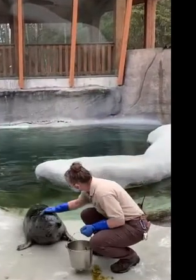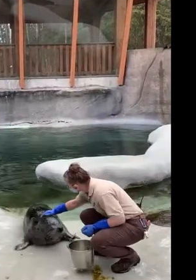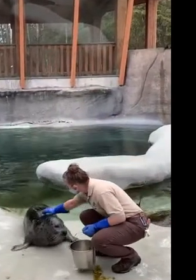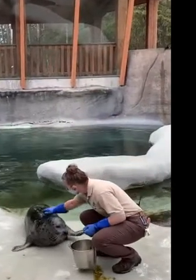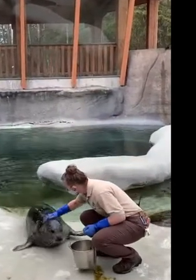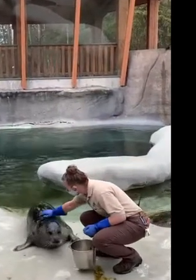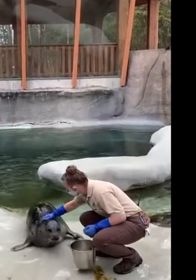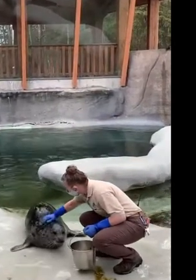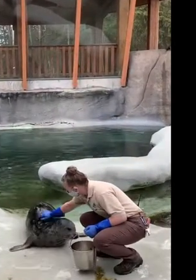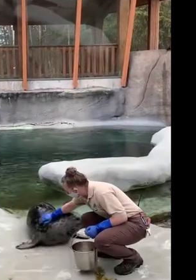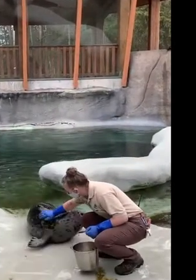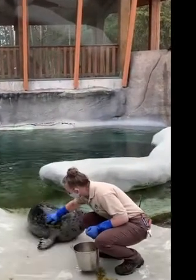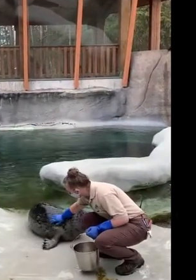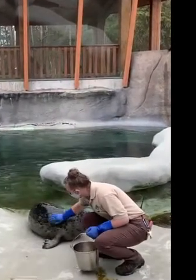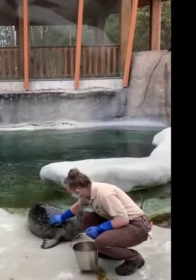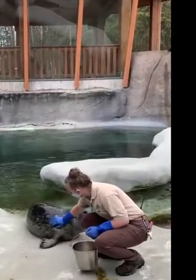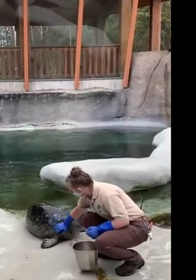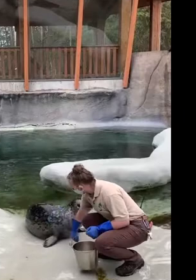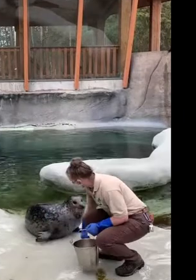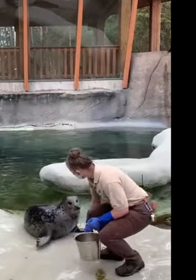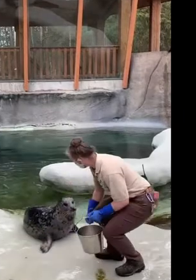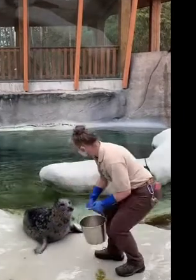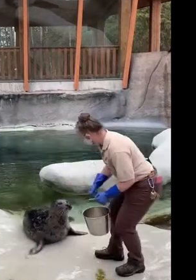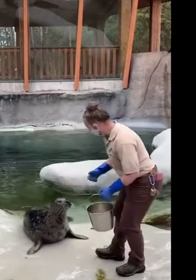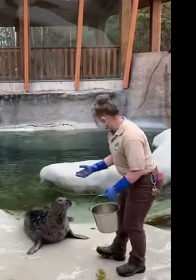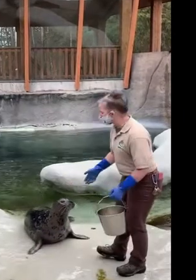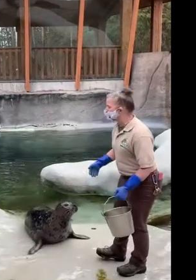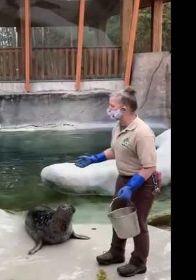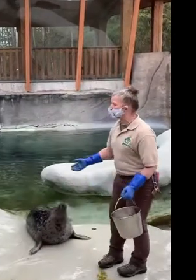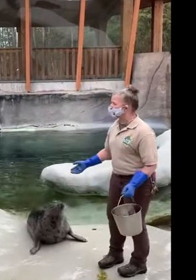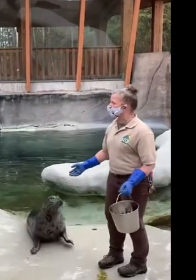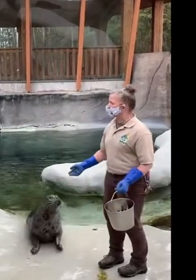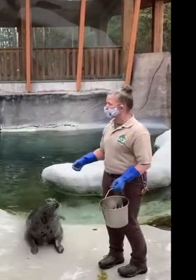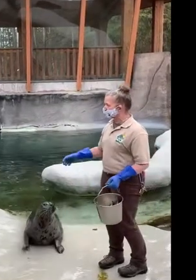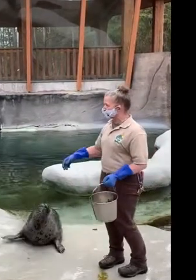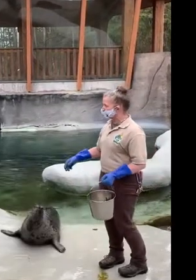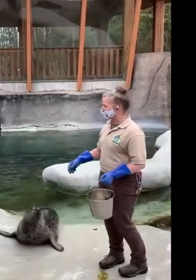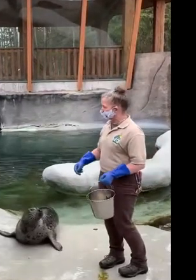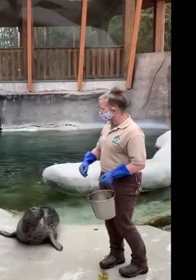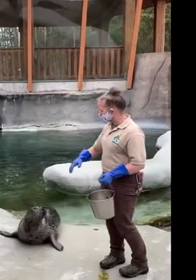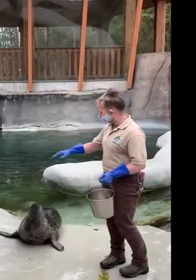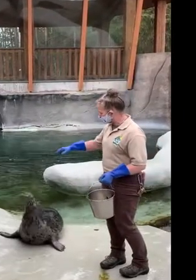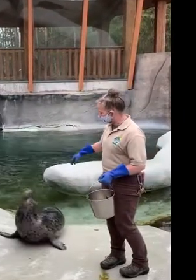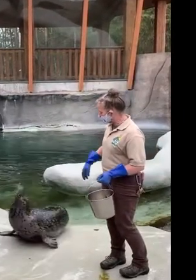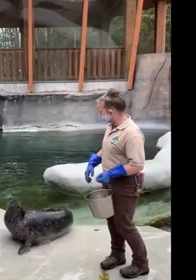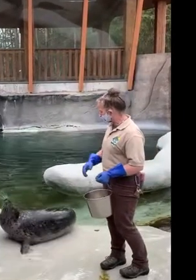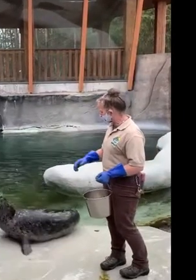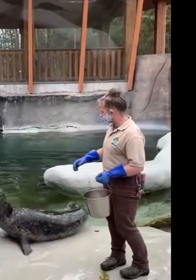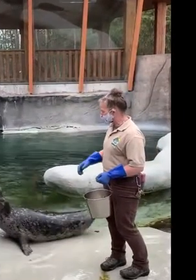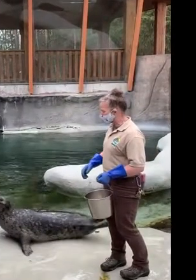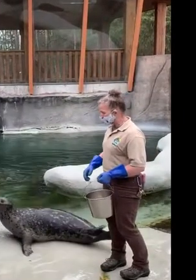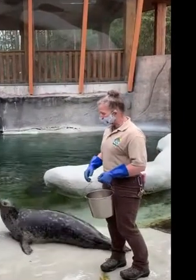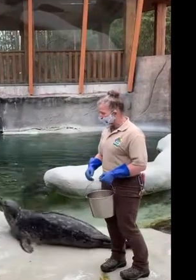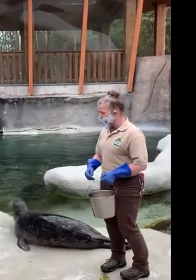We can touch them, we can be in the same physical space with them without any type of barrier,